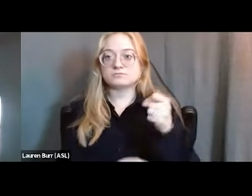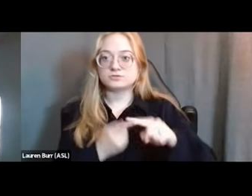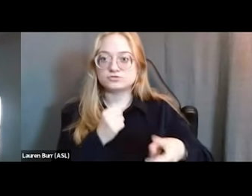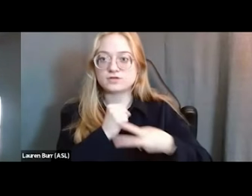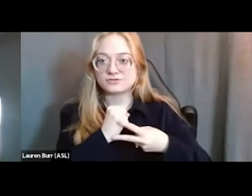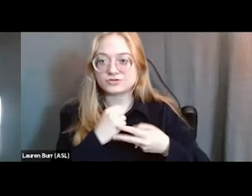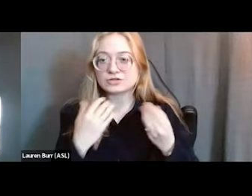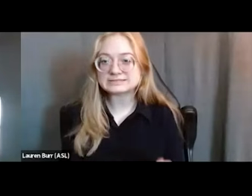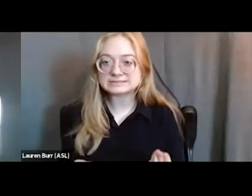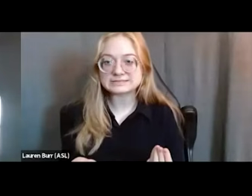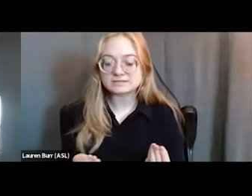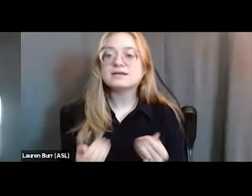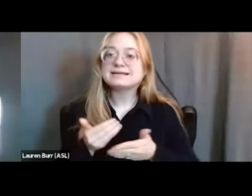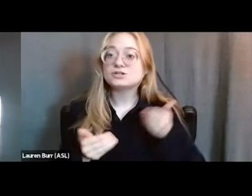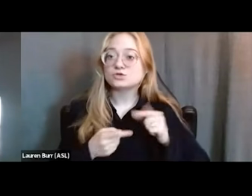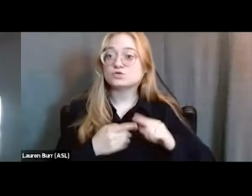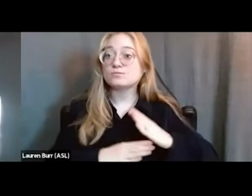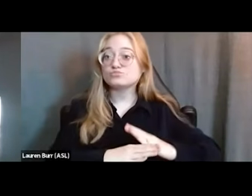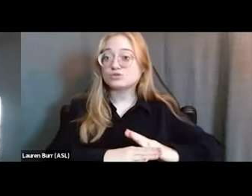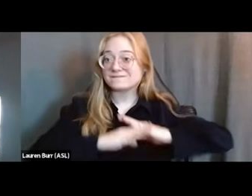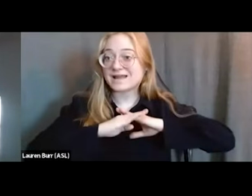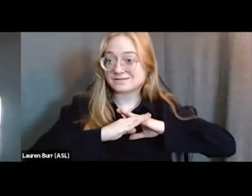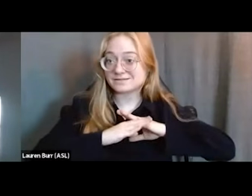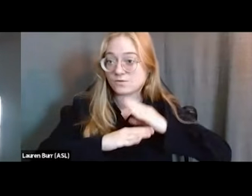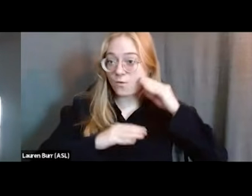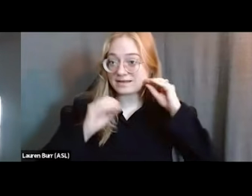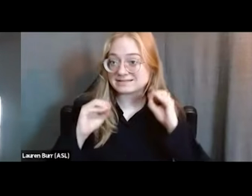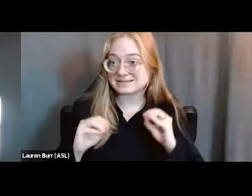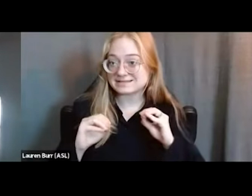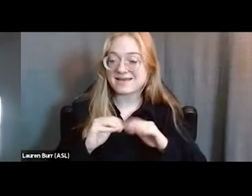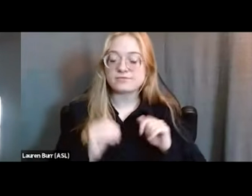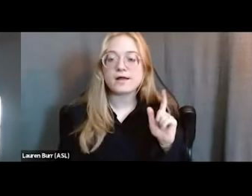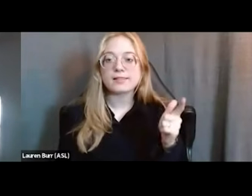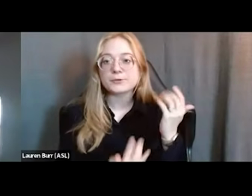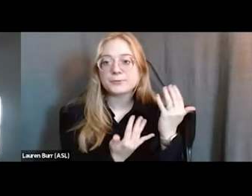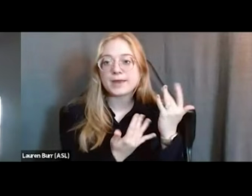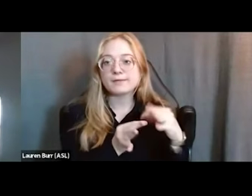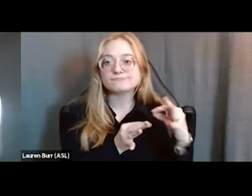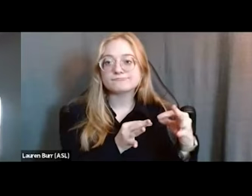It's much easier to prevent homelessness than it is to address the housing once they're homeless